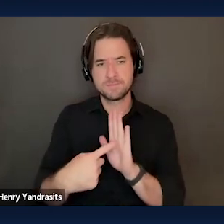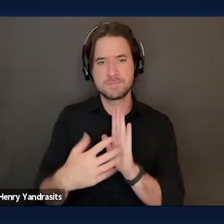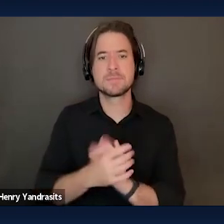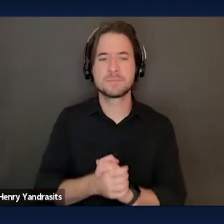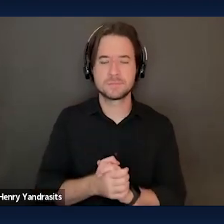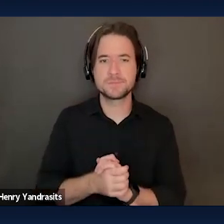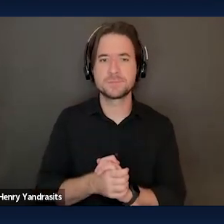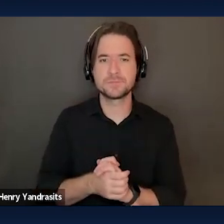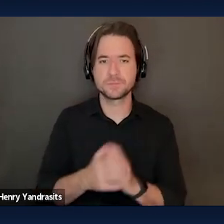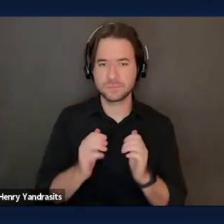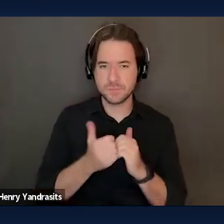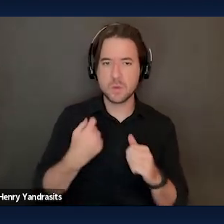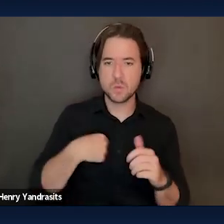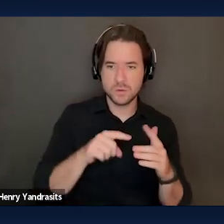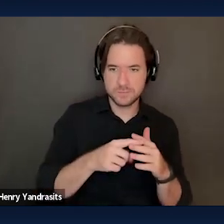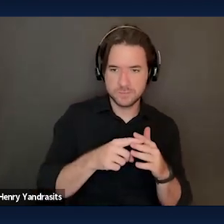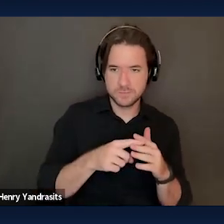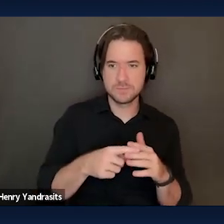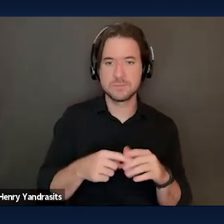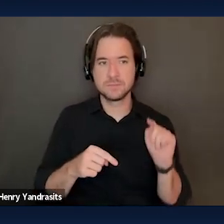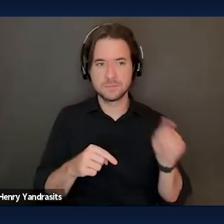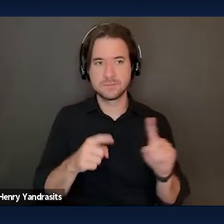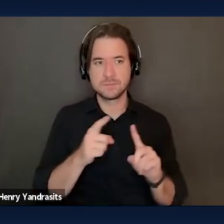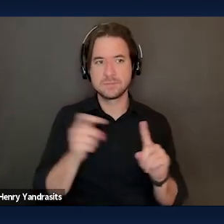About how we started this. This is from working with.